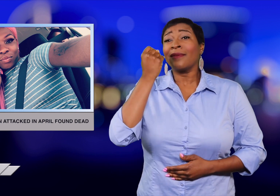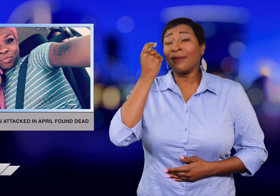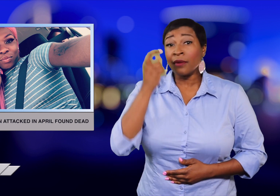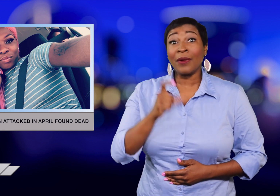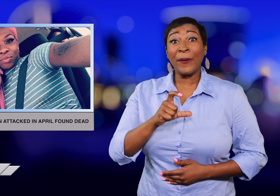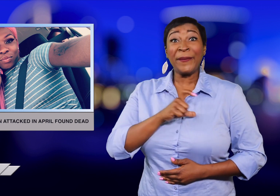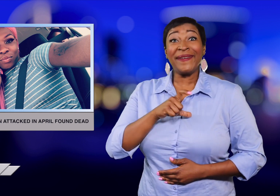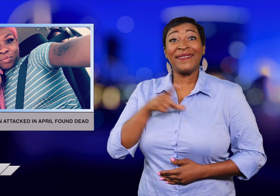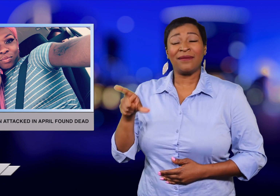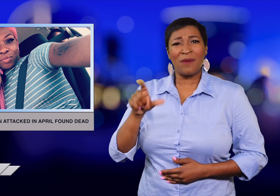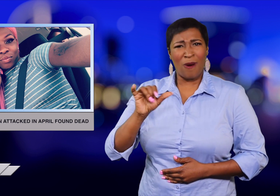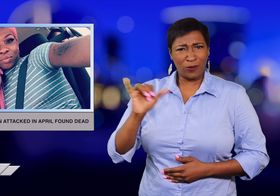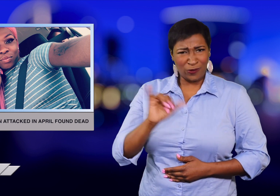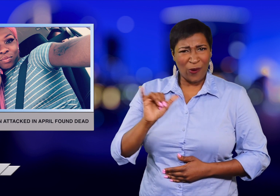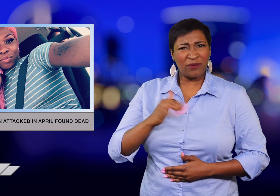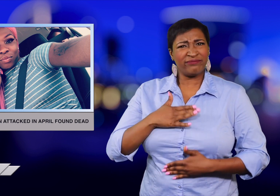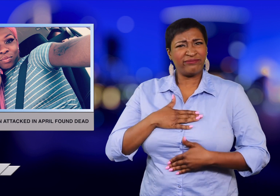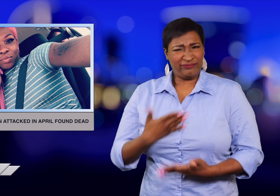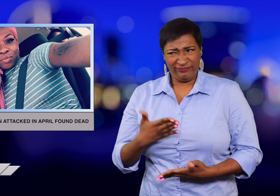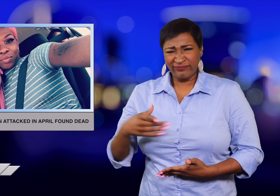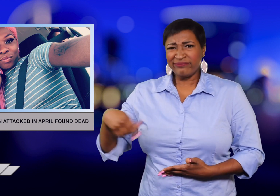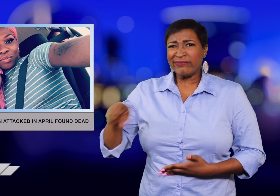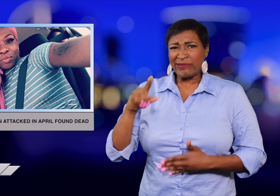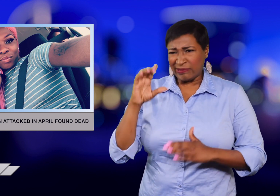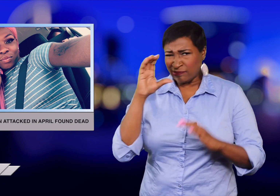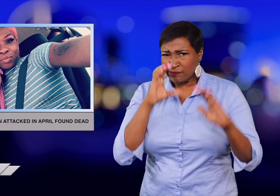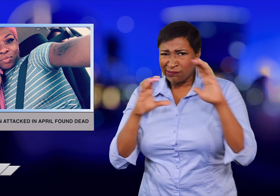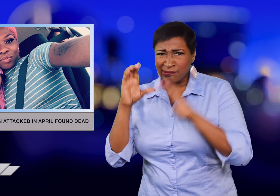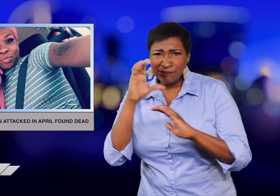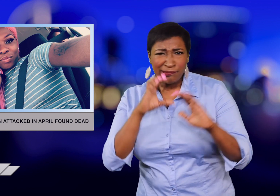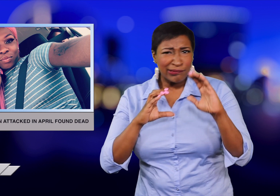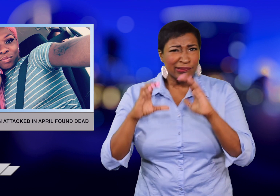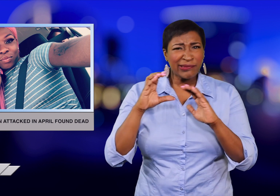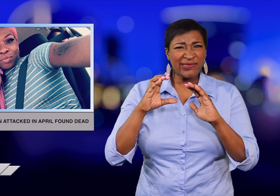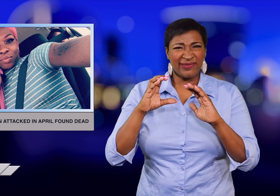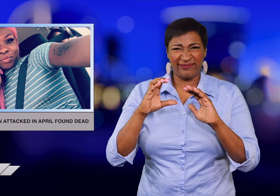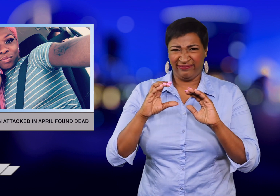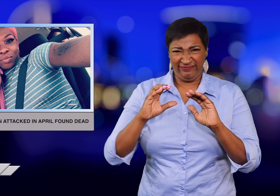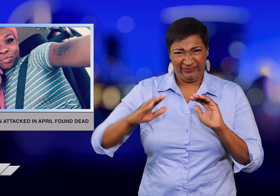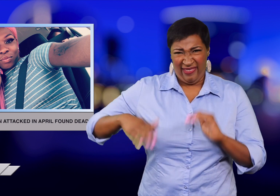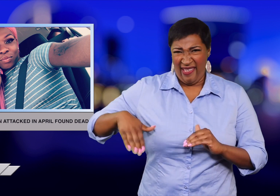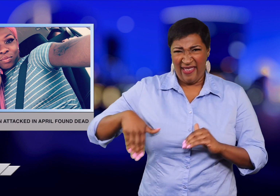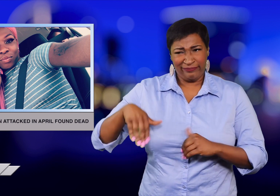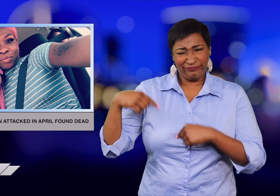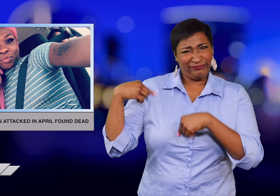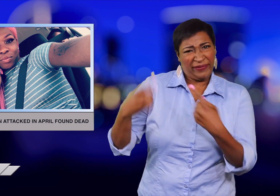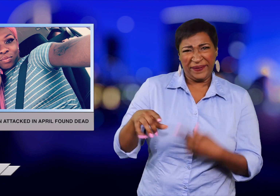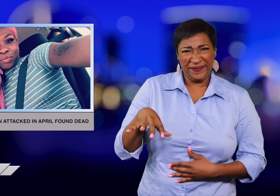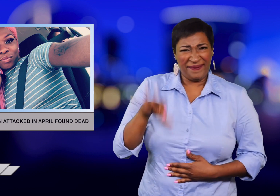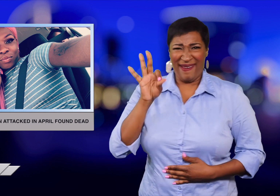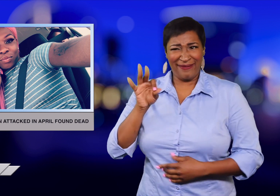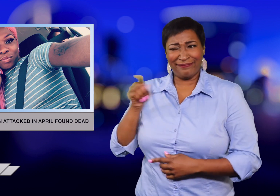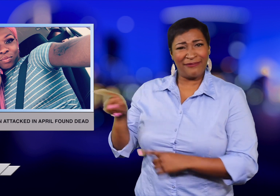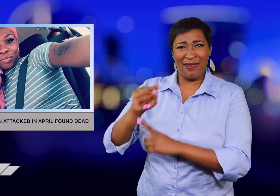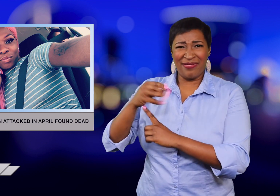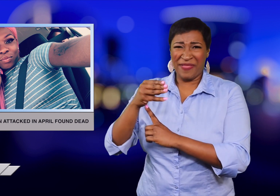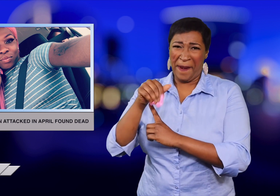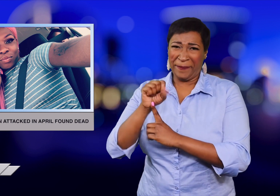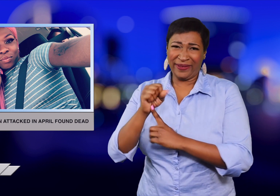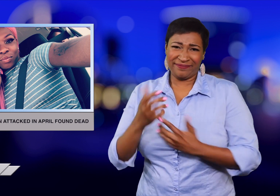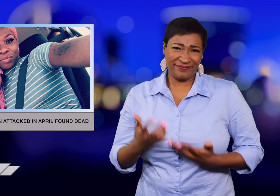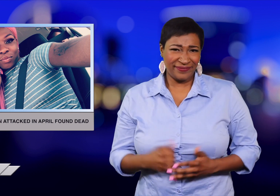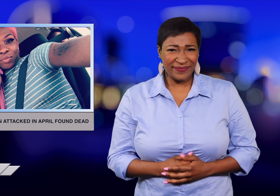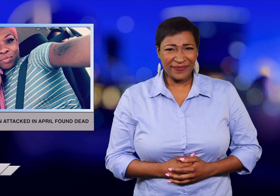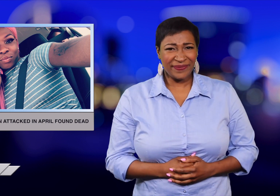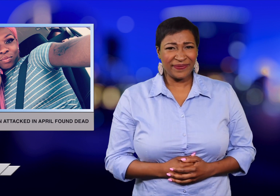But police also admit they have not been able to locate Thomas.